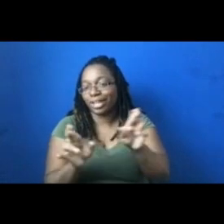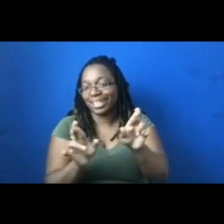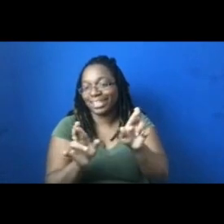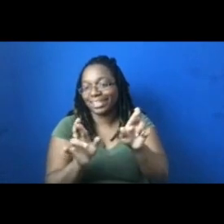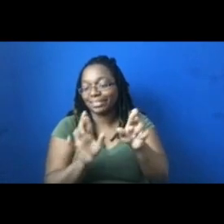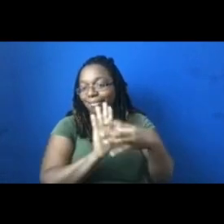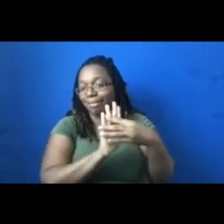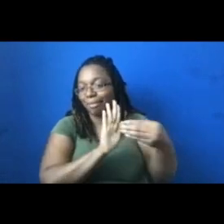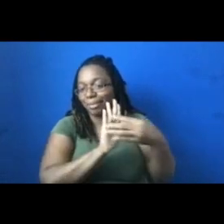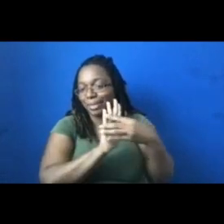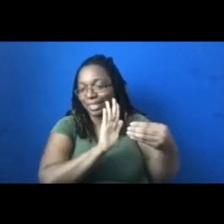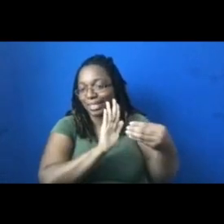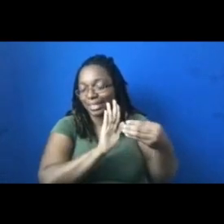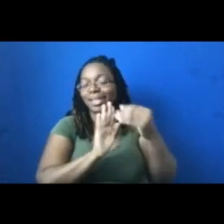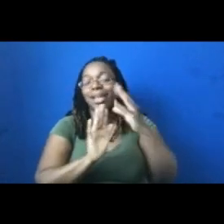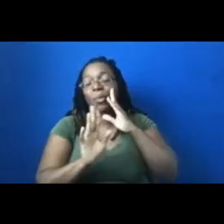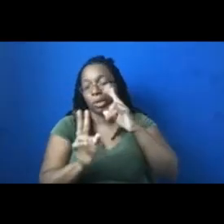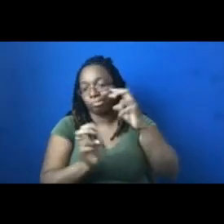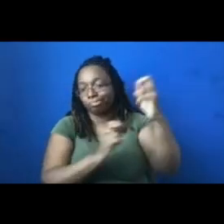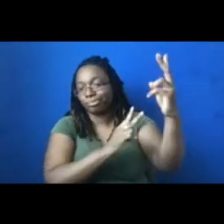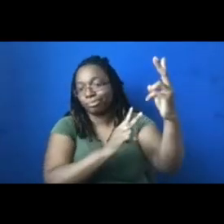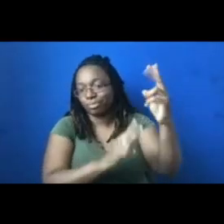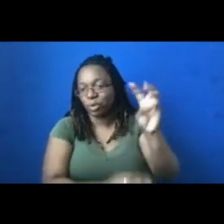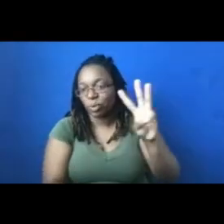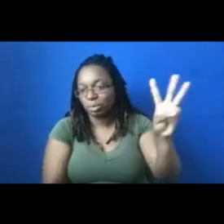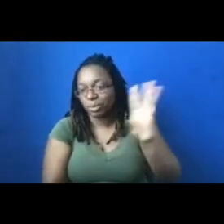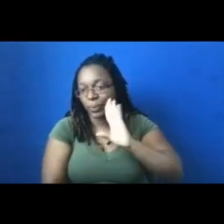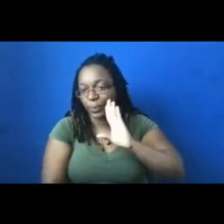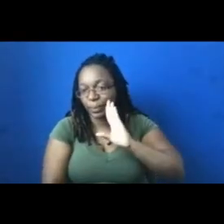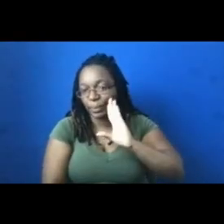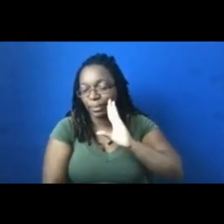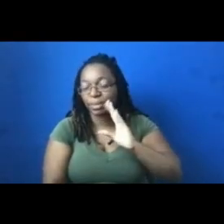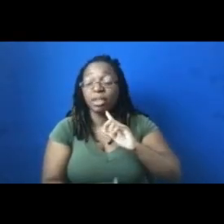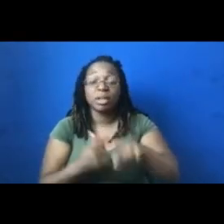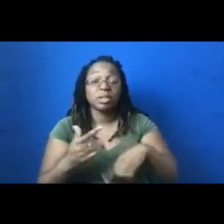Posting that to the website so that when we don't have the